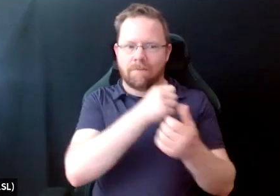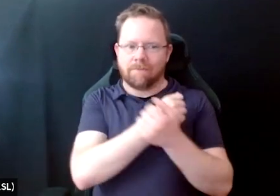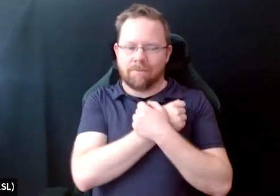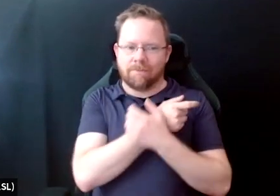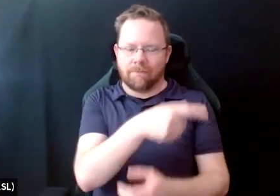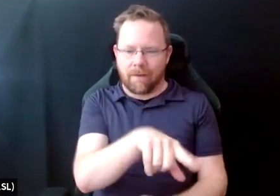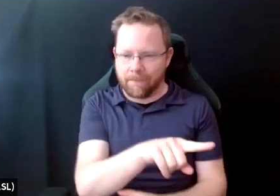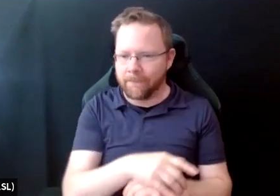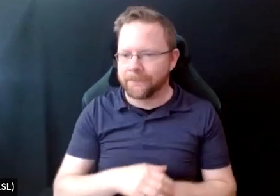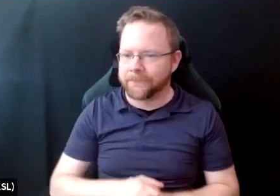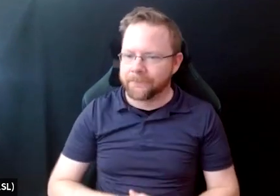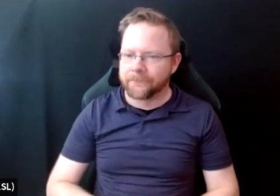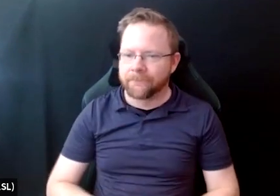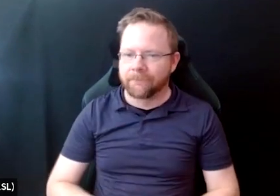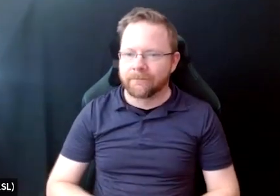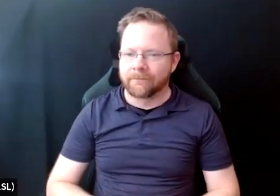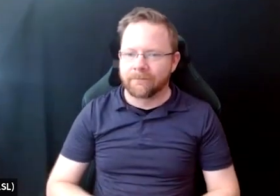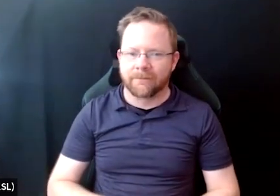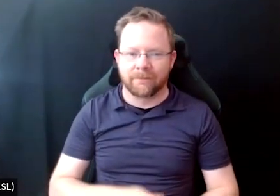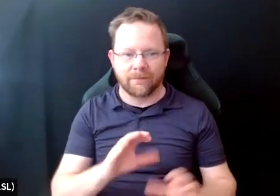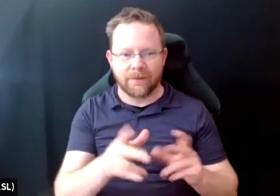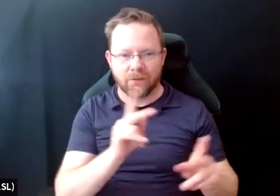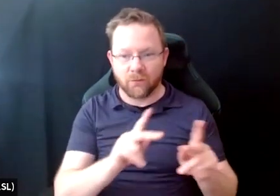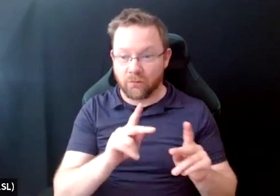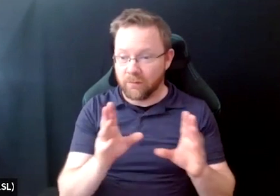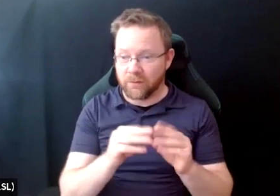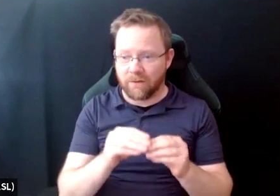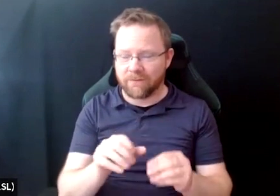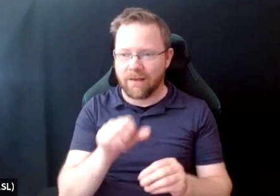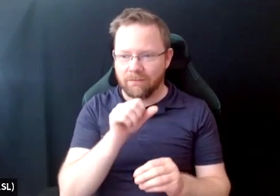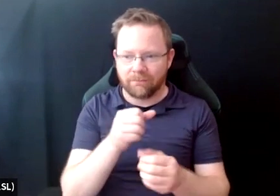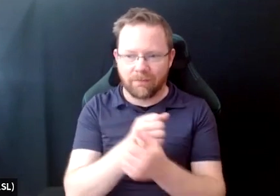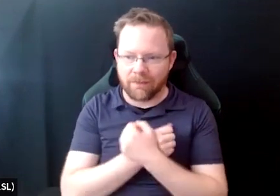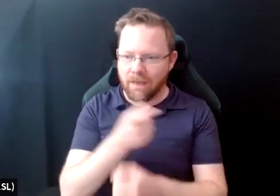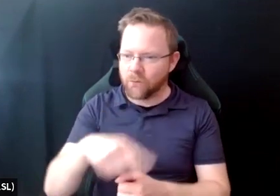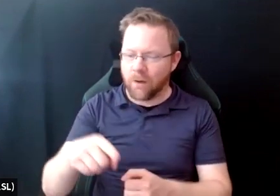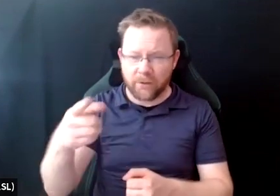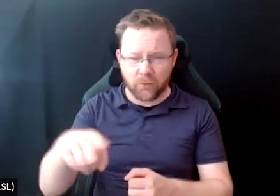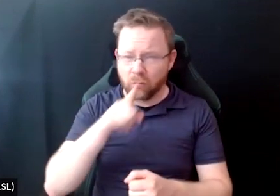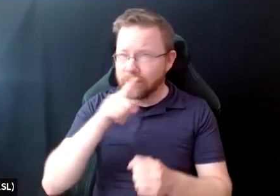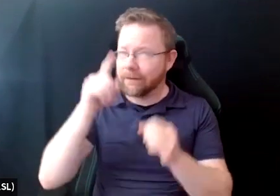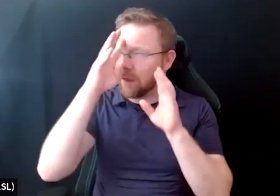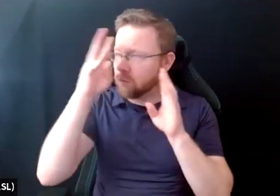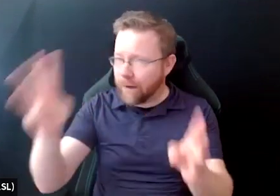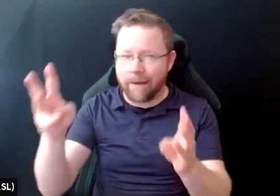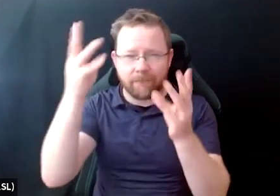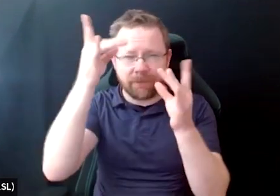at this conference because they're thinking about these problems more creatively.